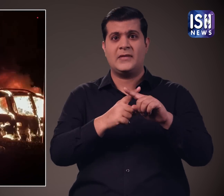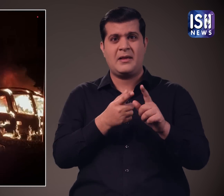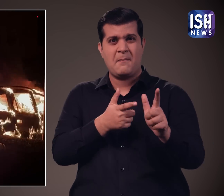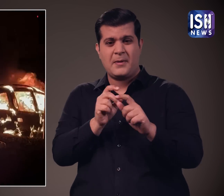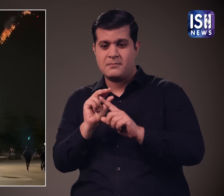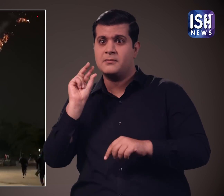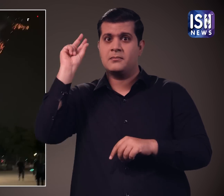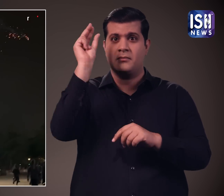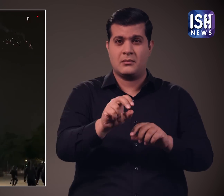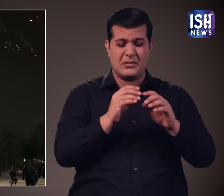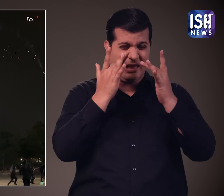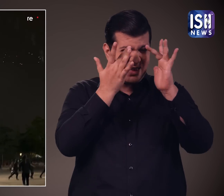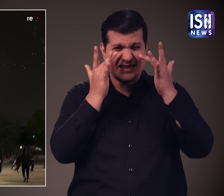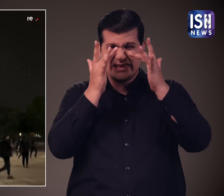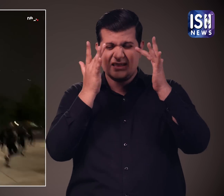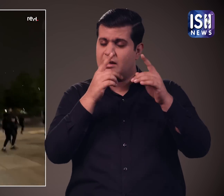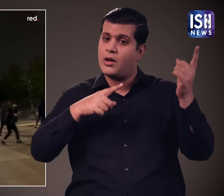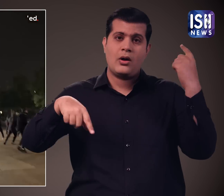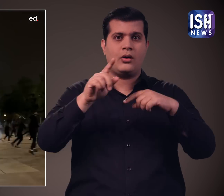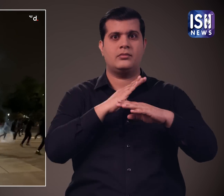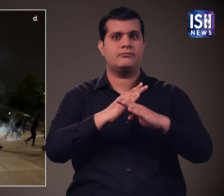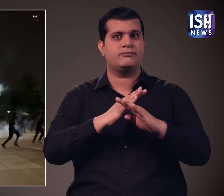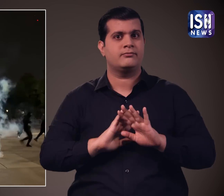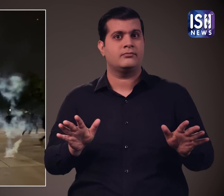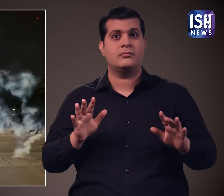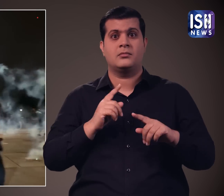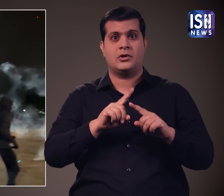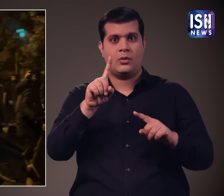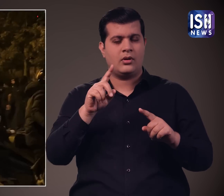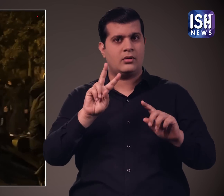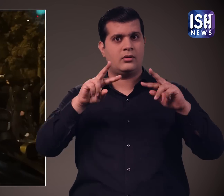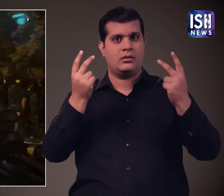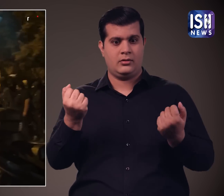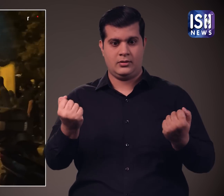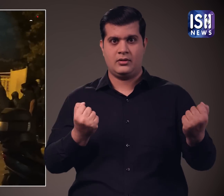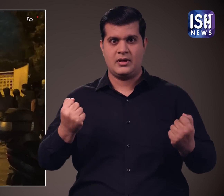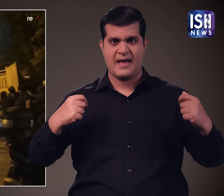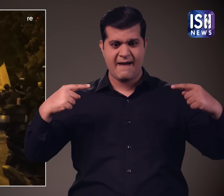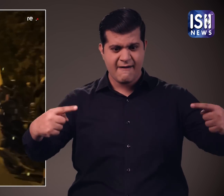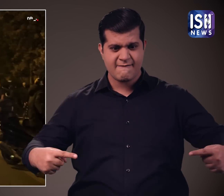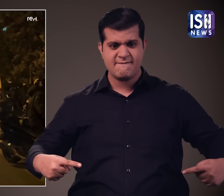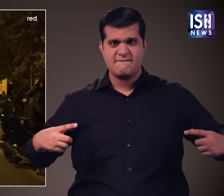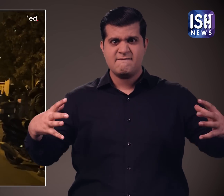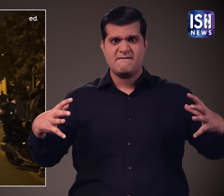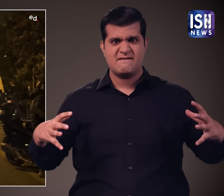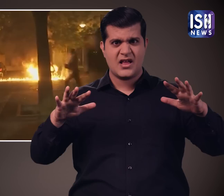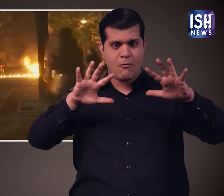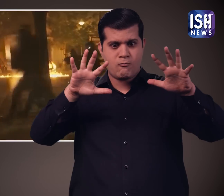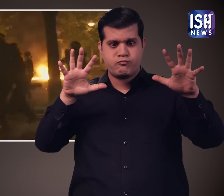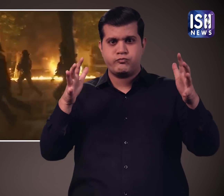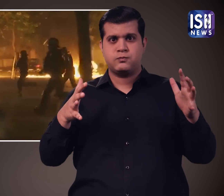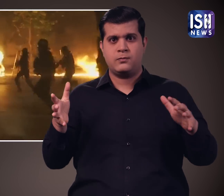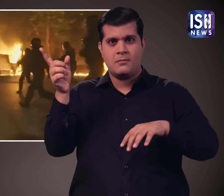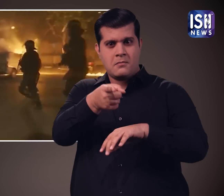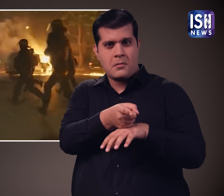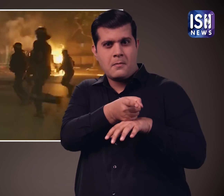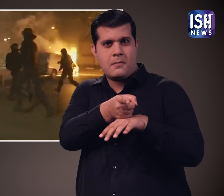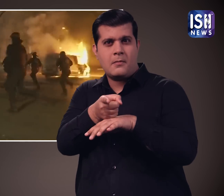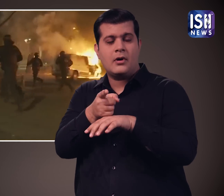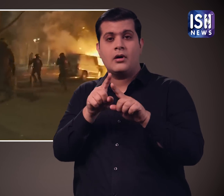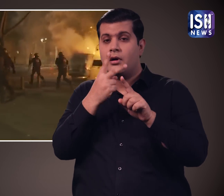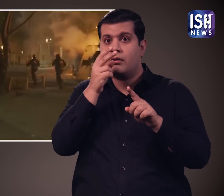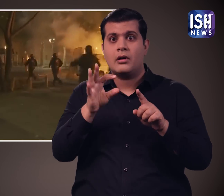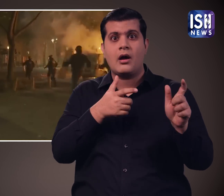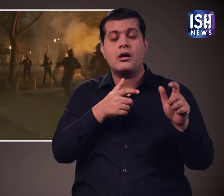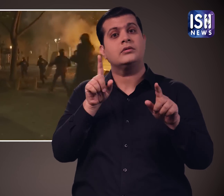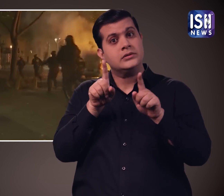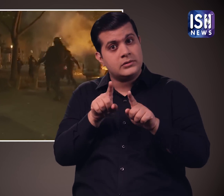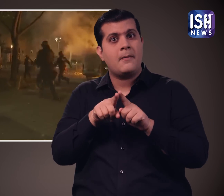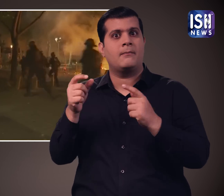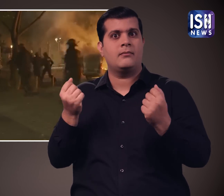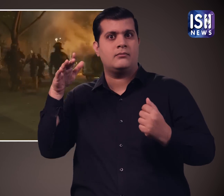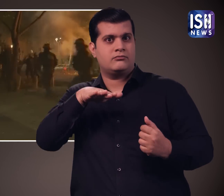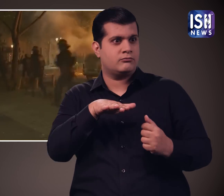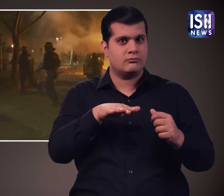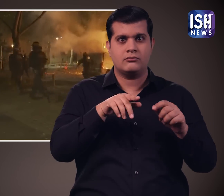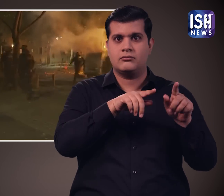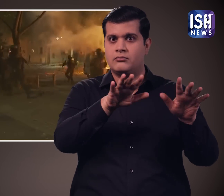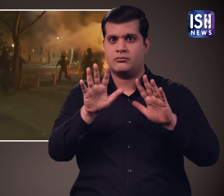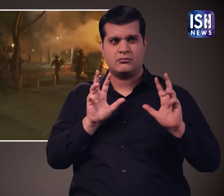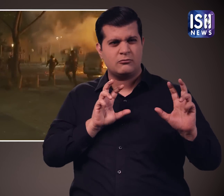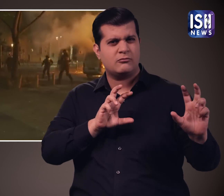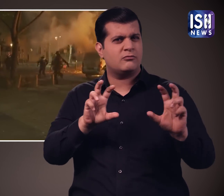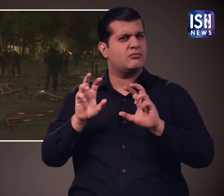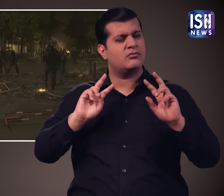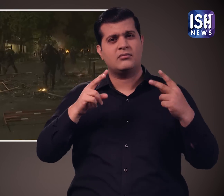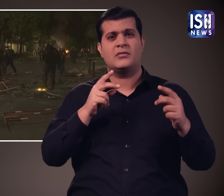They used tear gas to disperse the mob and armoured vehicles as well.